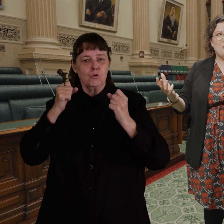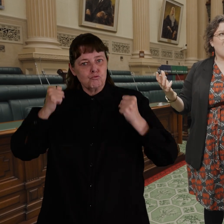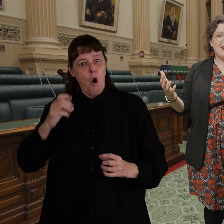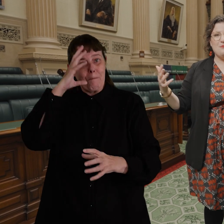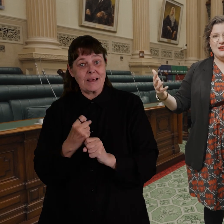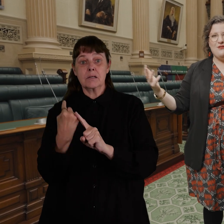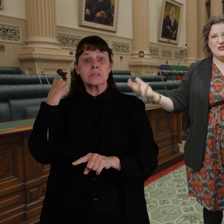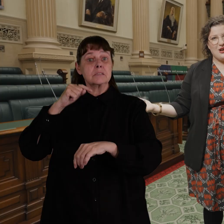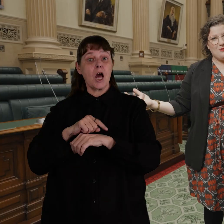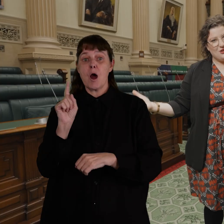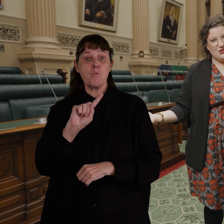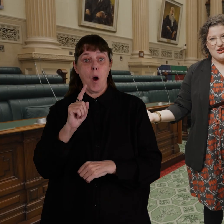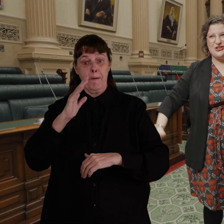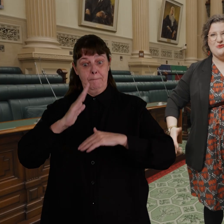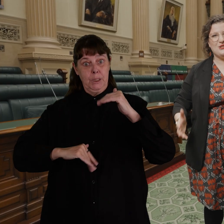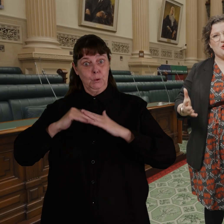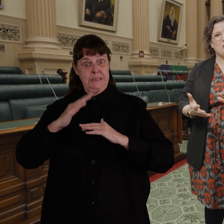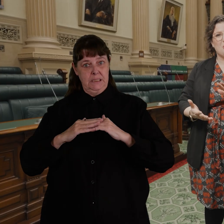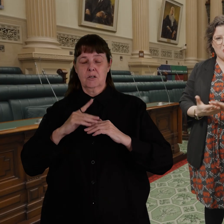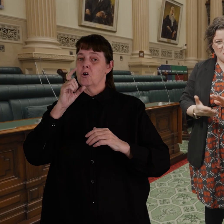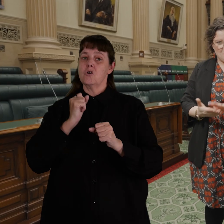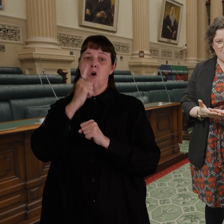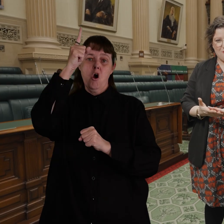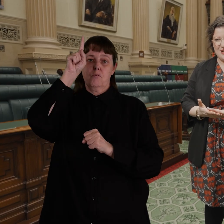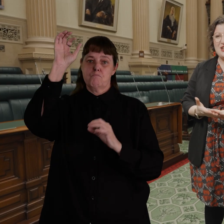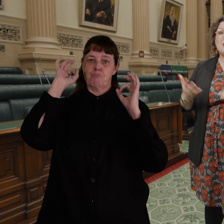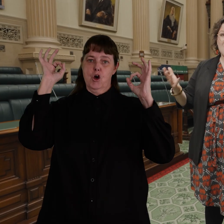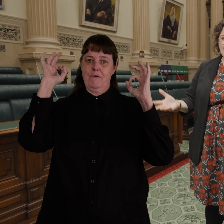the prevailing belief at the time of construction was that only God could be perfect.